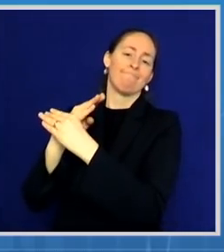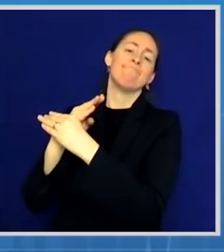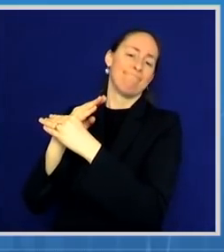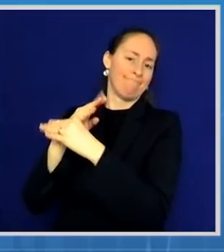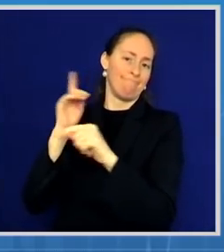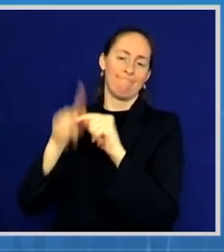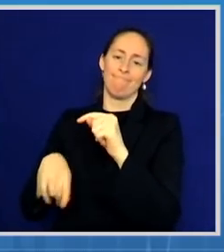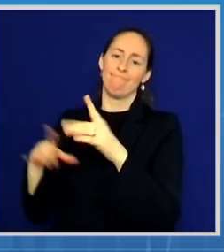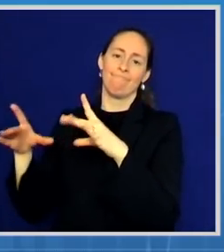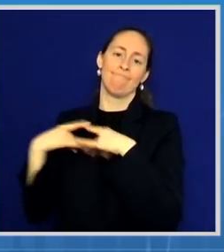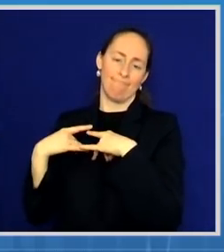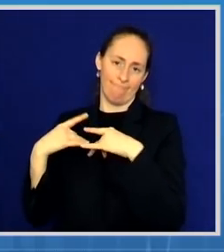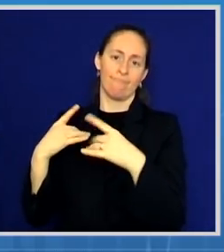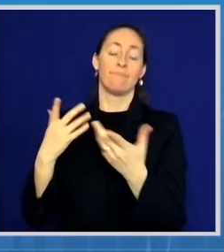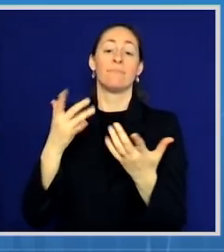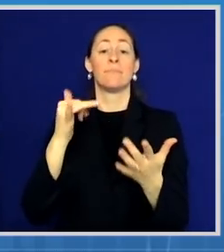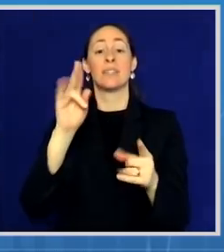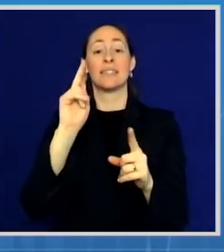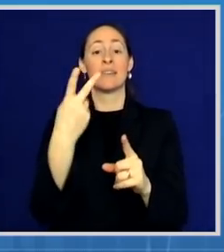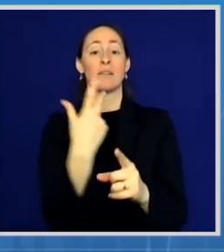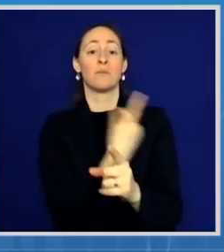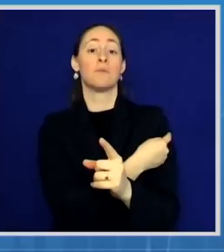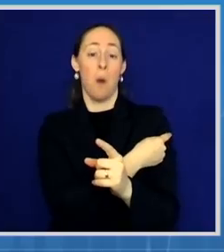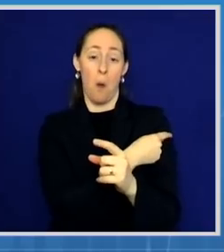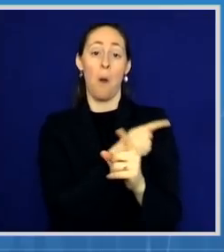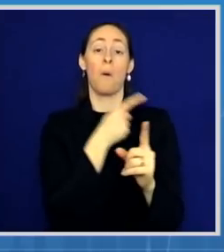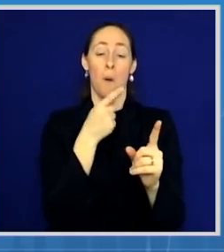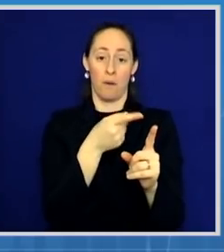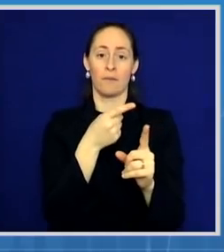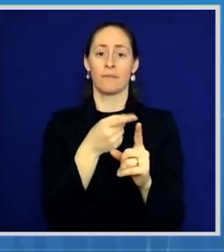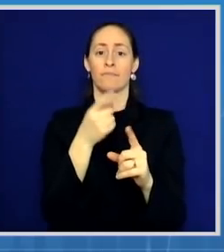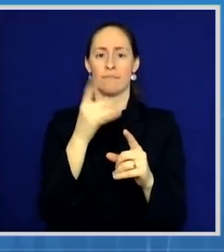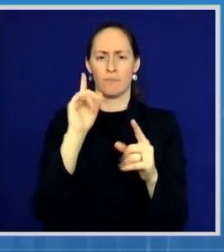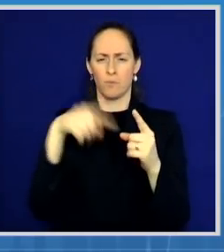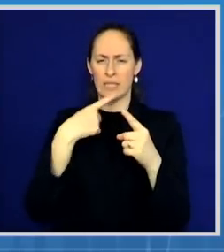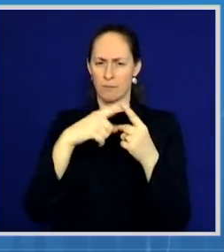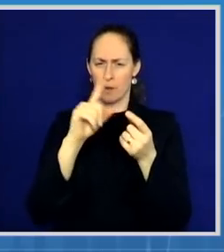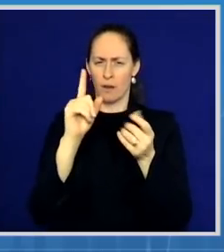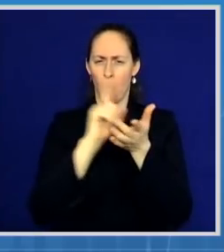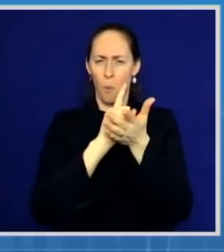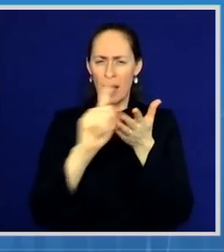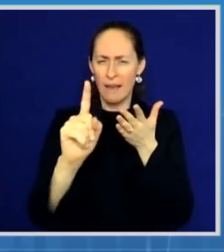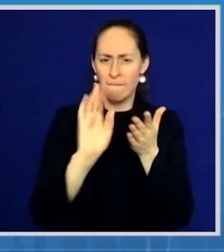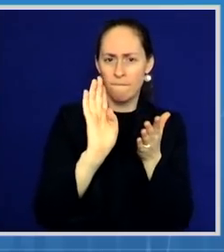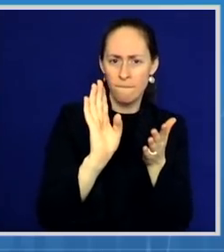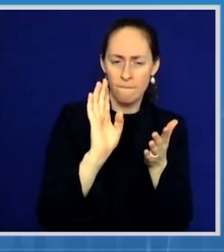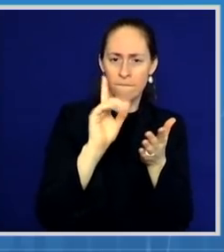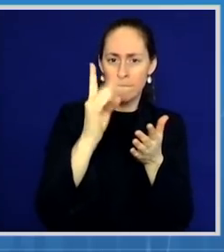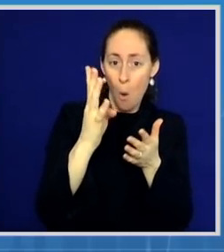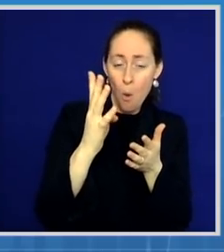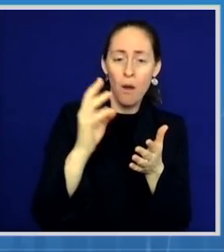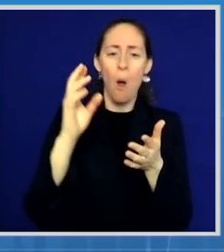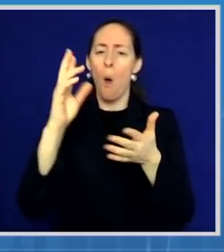both week four and week six, look at the dramatic difference, not only against the standard wild type,